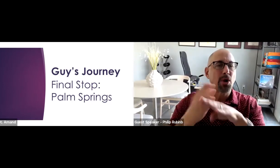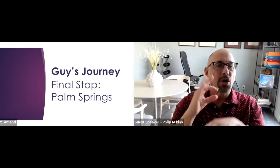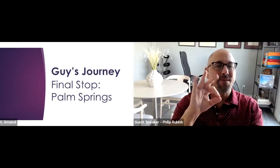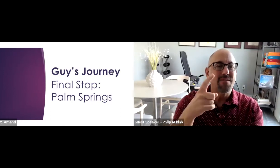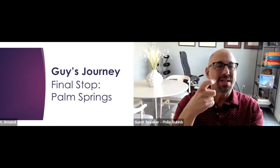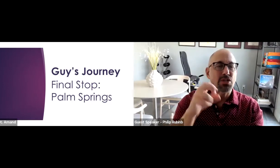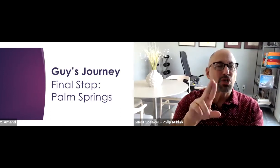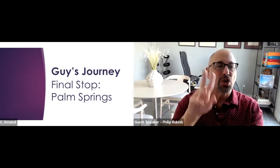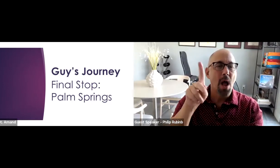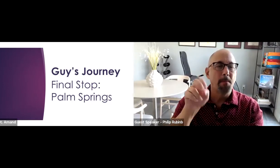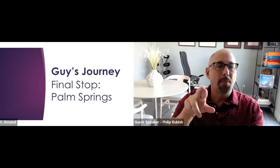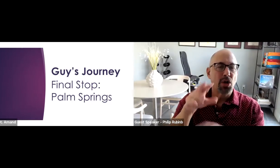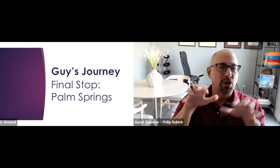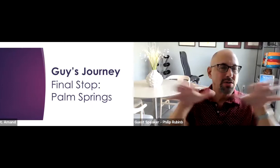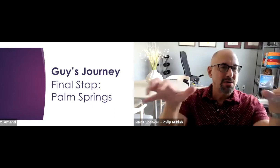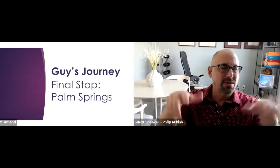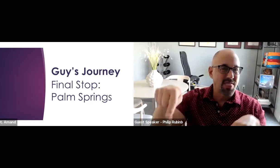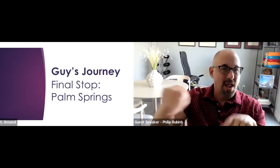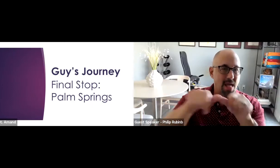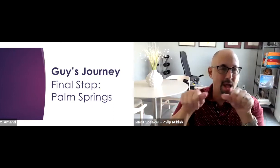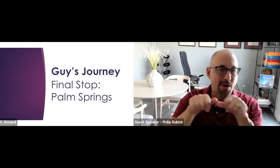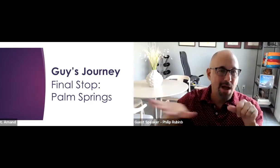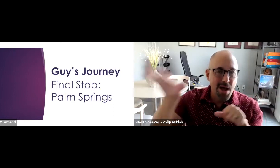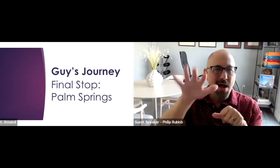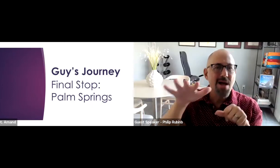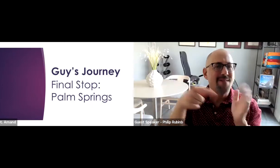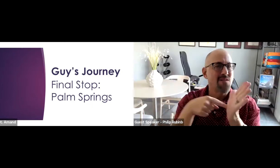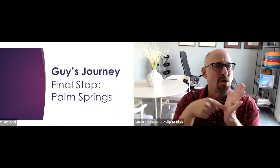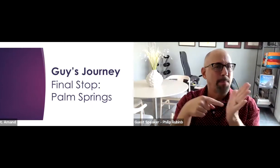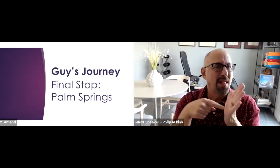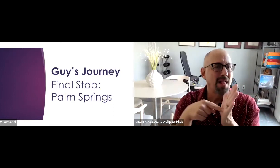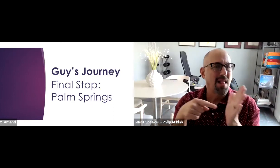because there was gay folks buying fixer-uppers in the area